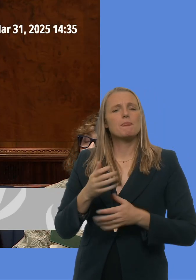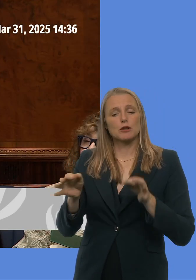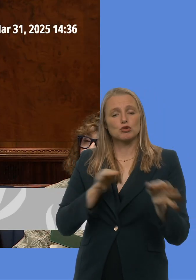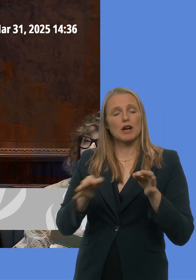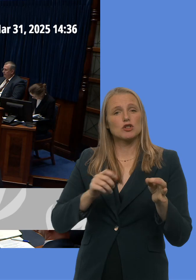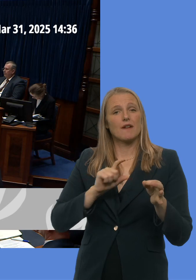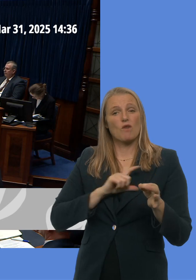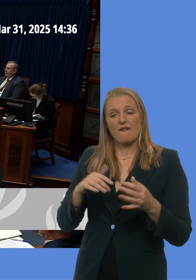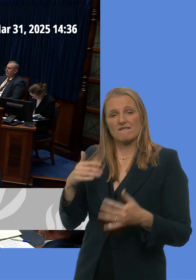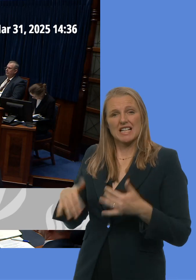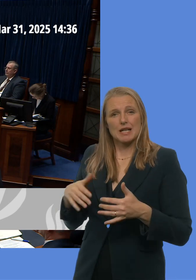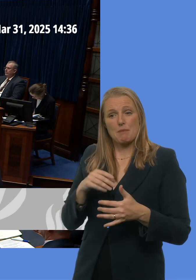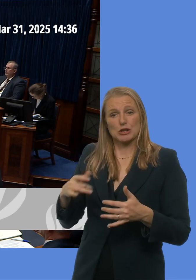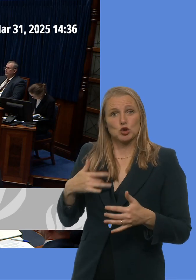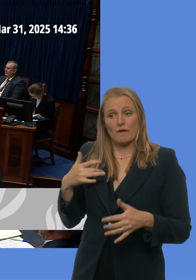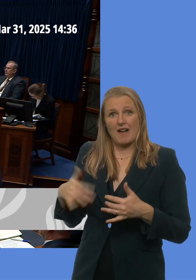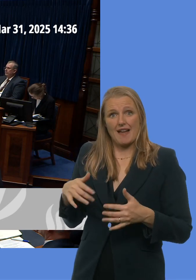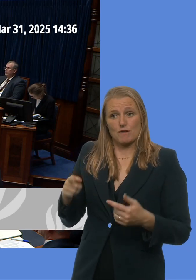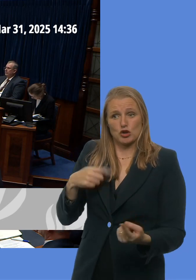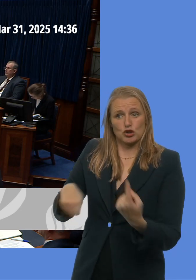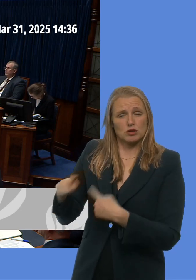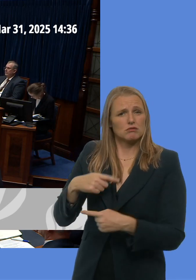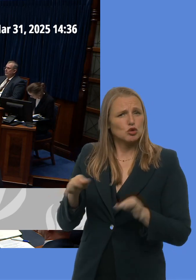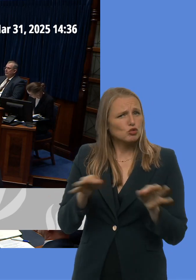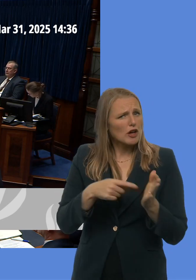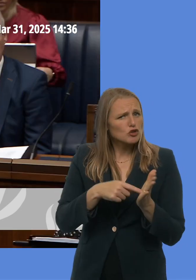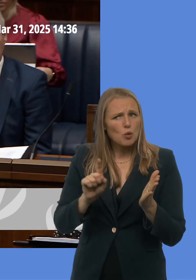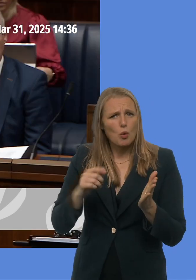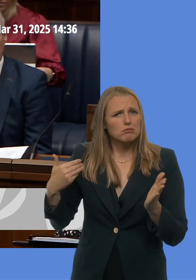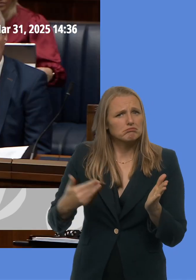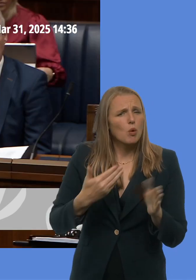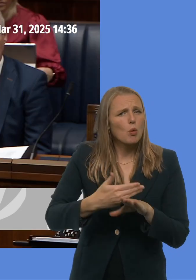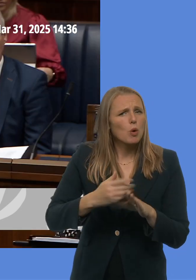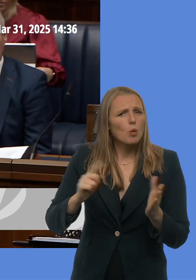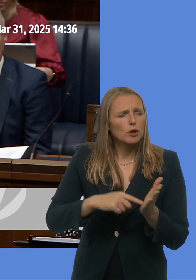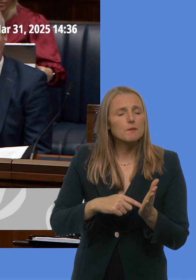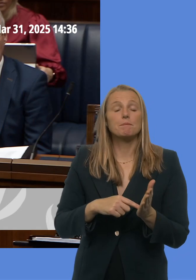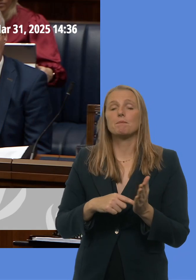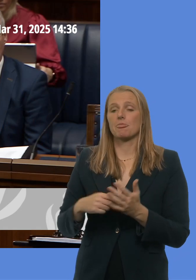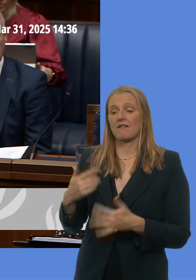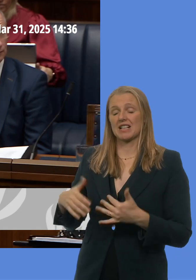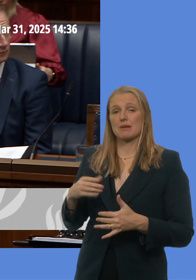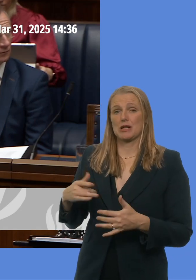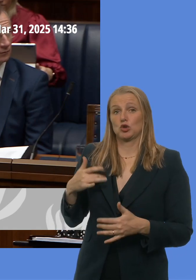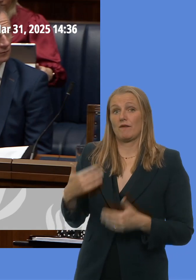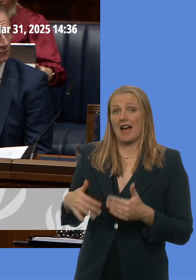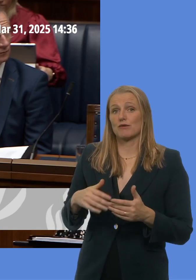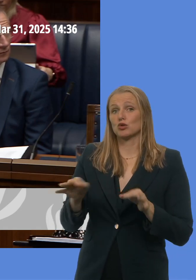Thank you. I thank the Member for her question. The victims and survivors strategy has been published.